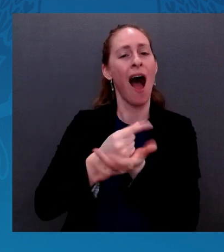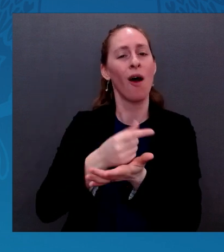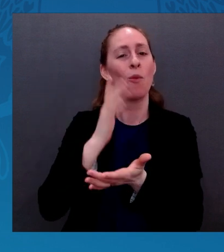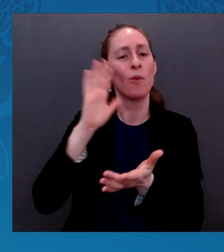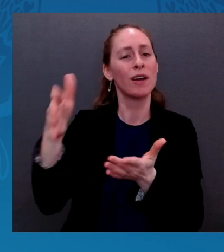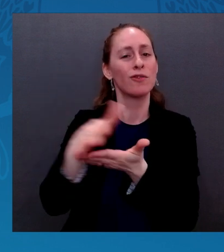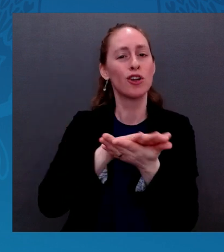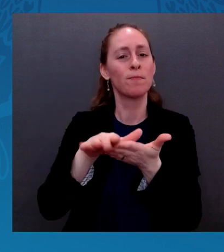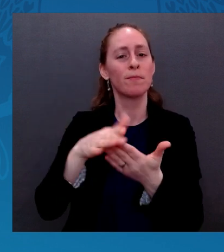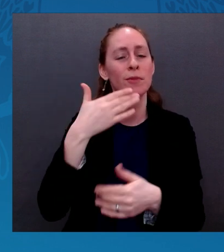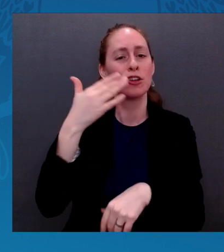That's great. Thank you for sharing.